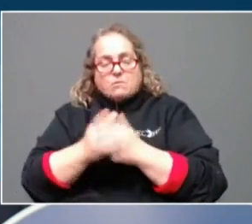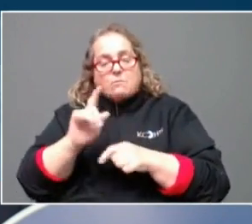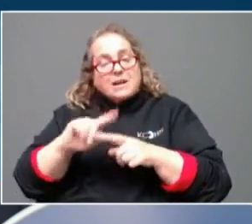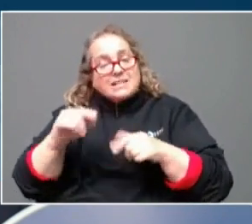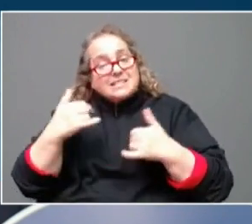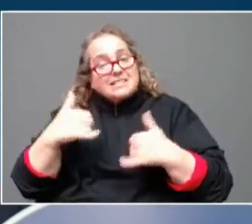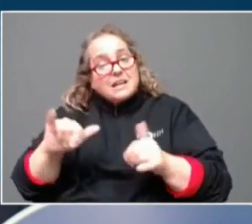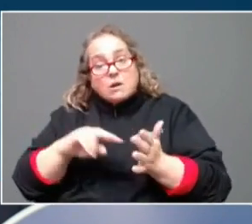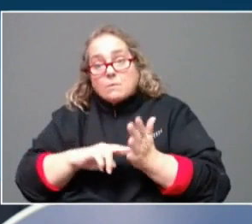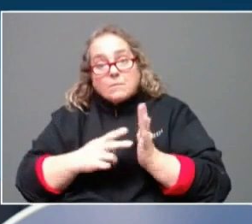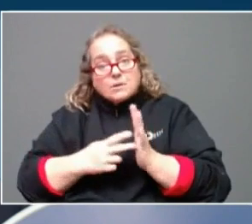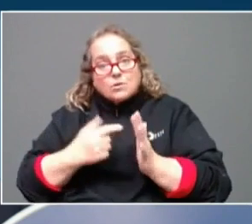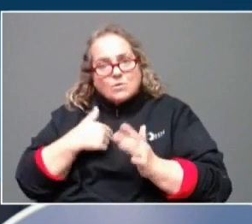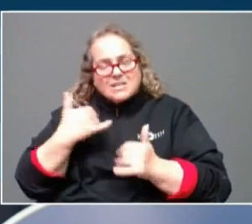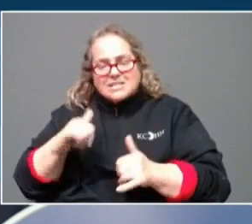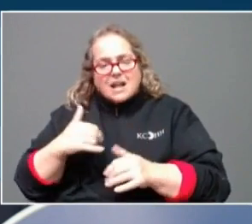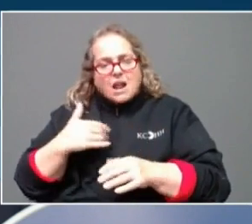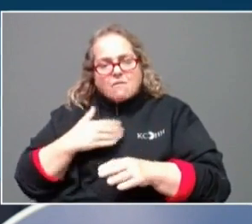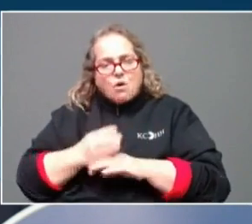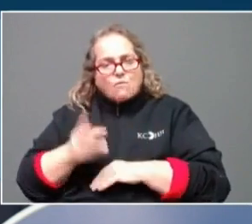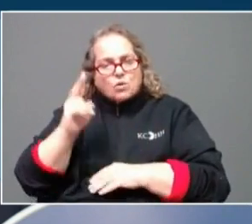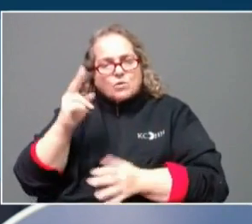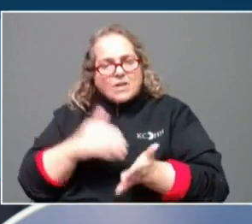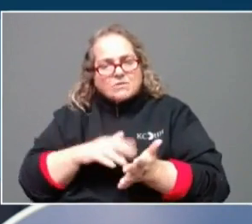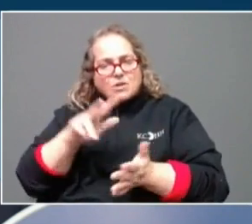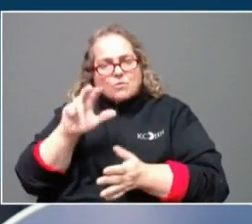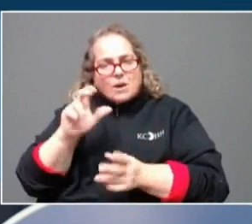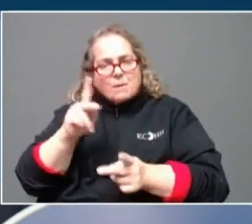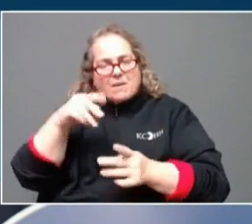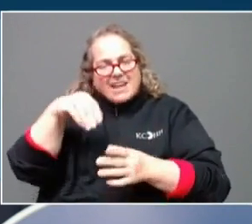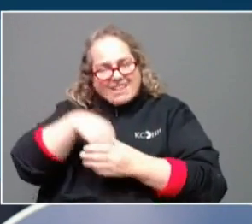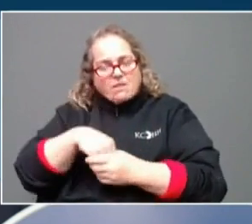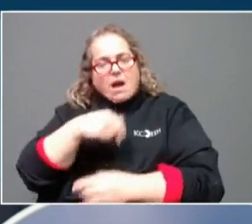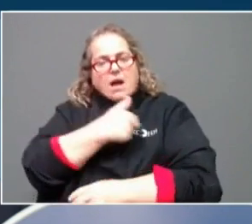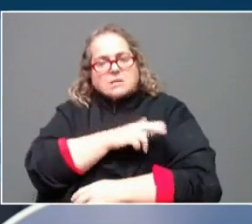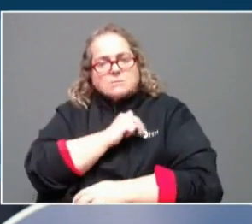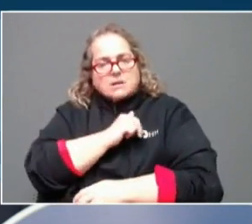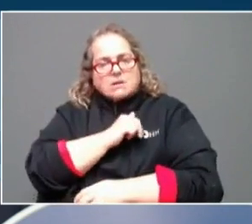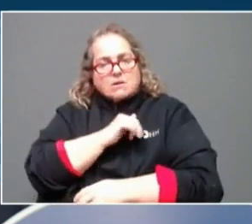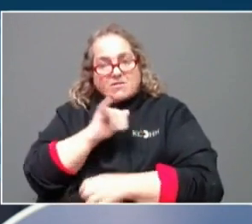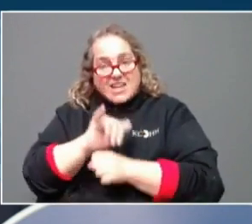over 2300 people in the hospital filling up a huge part of our hospital